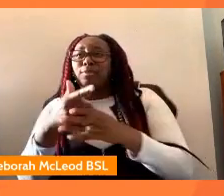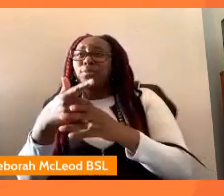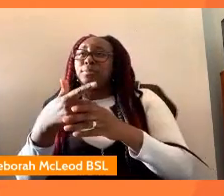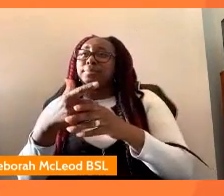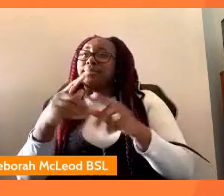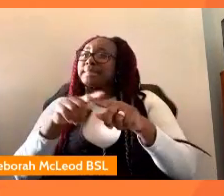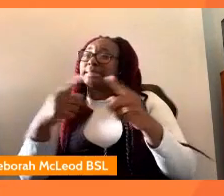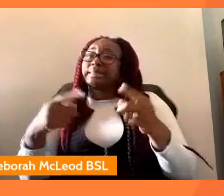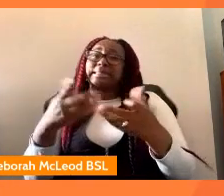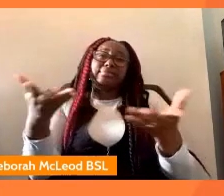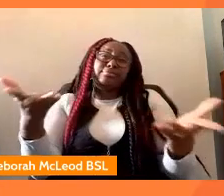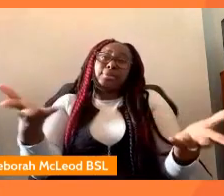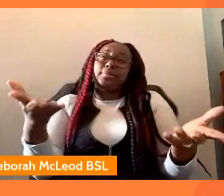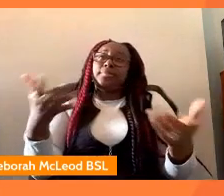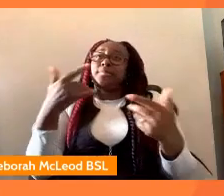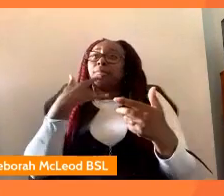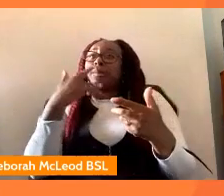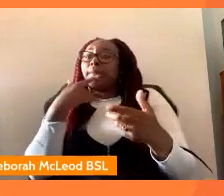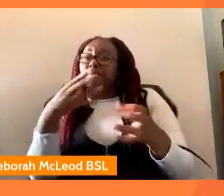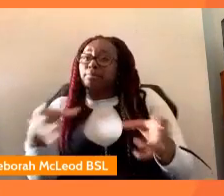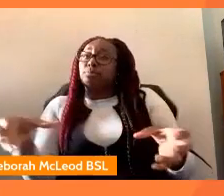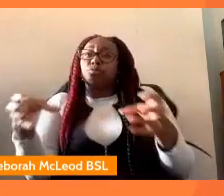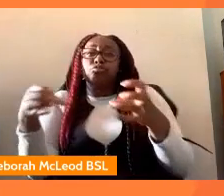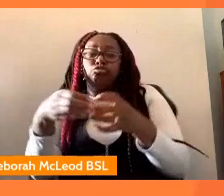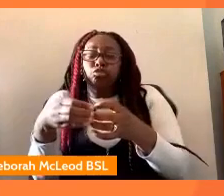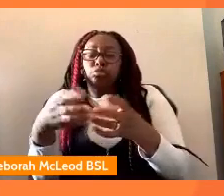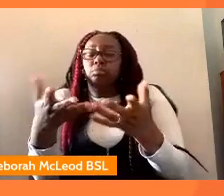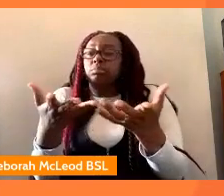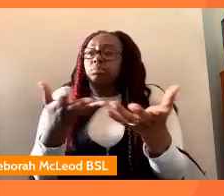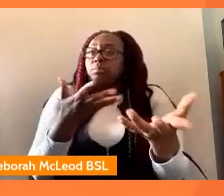So I think maybe as a sector there is probably some glorious future